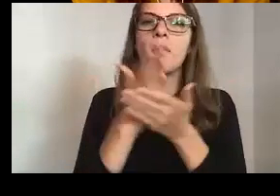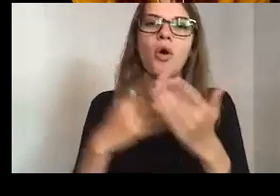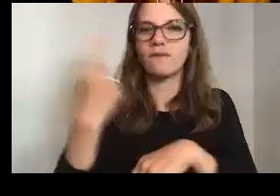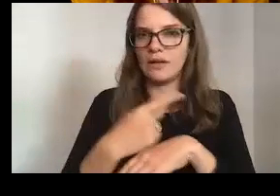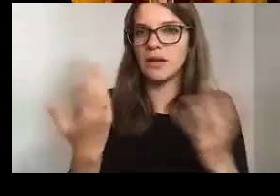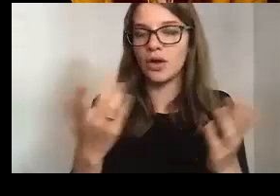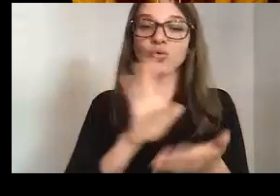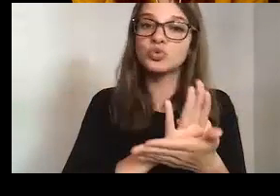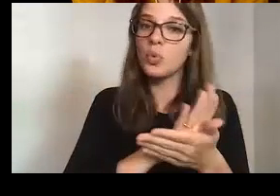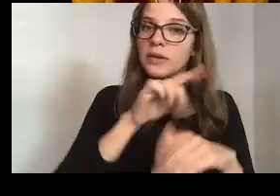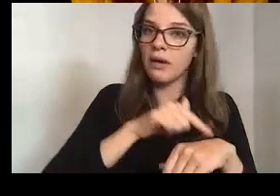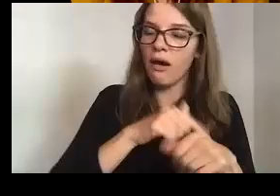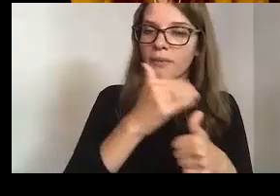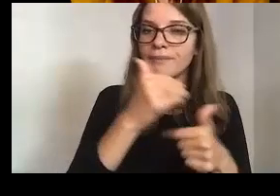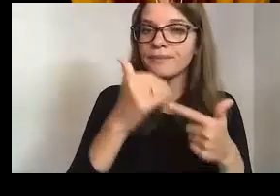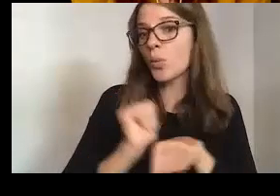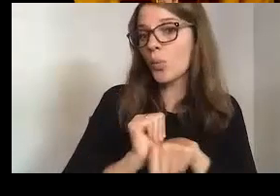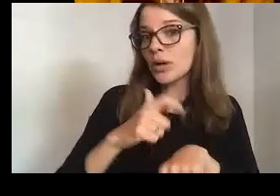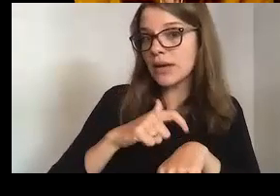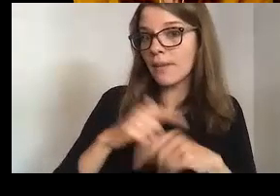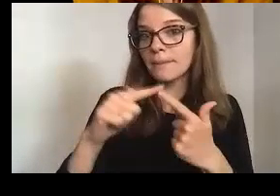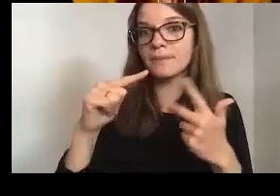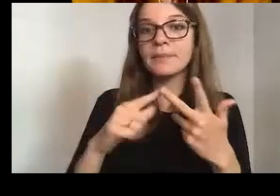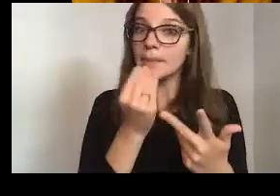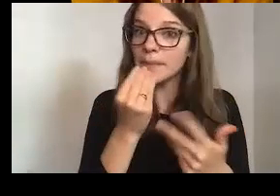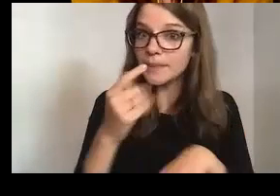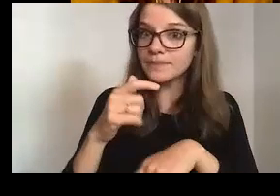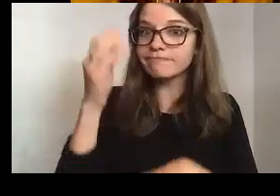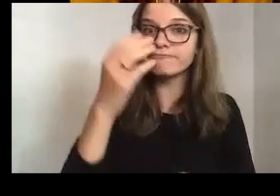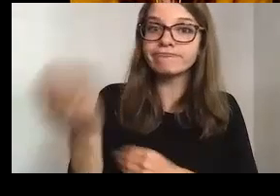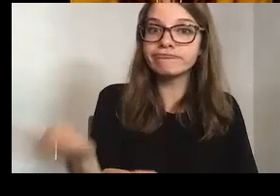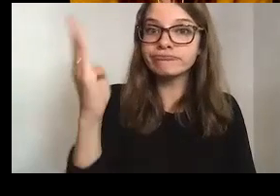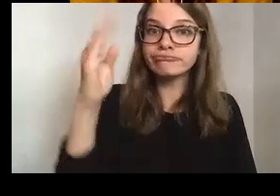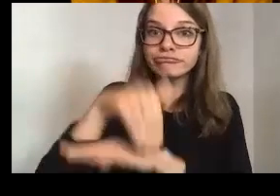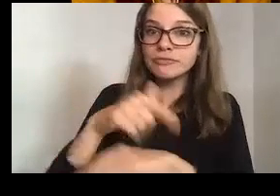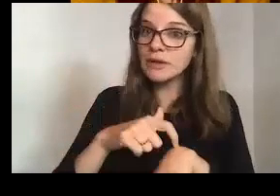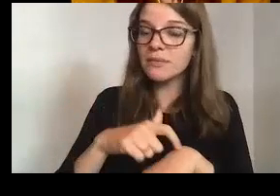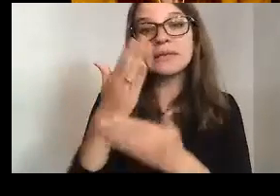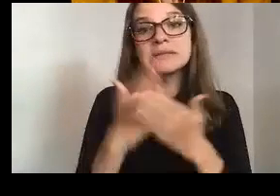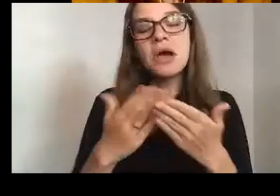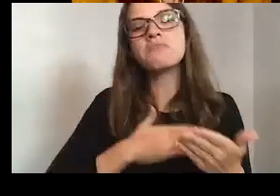time when is work time when are meal times some families are more flexible with when meals are